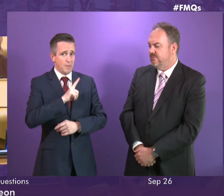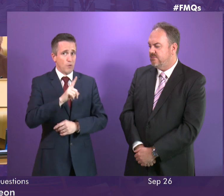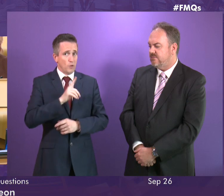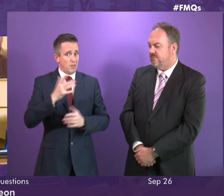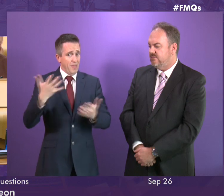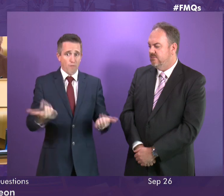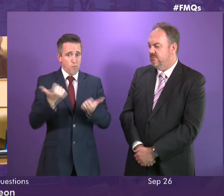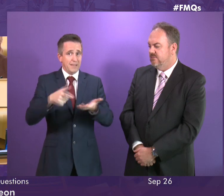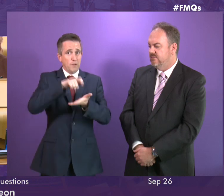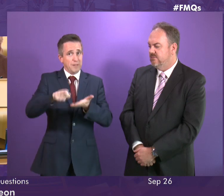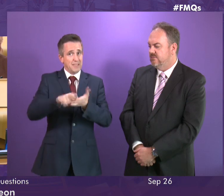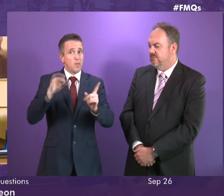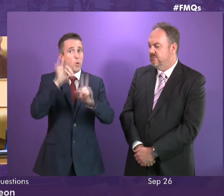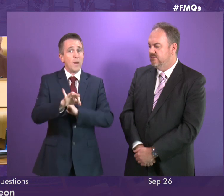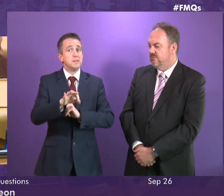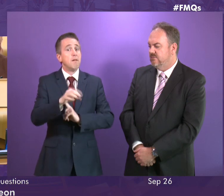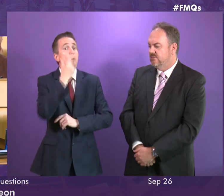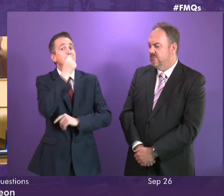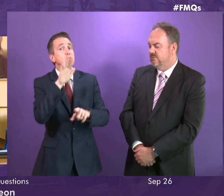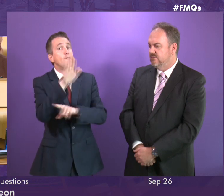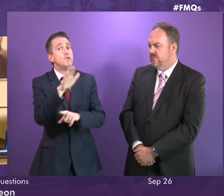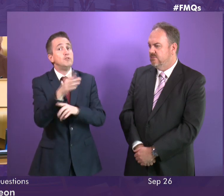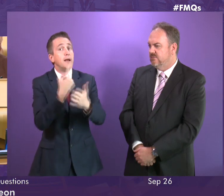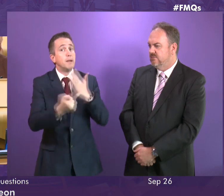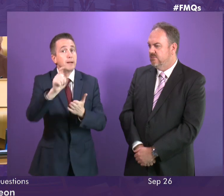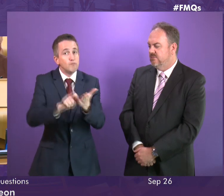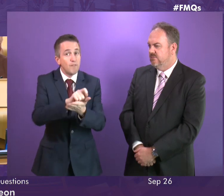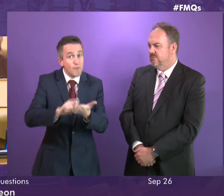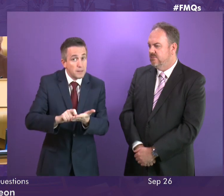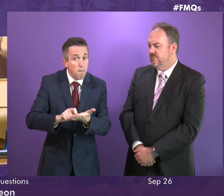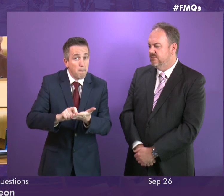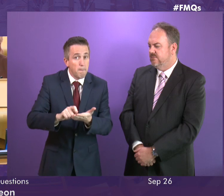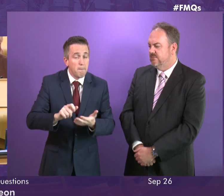for the question that would be proposed for a future independence referendum. I do not